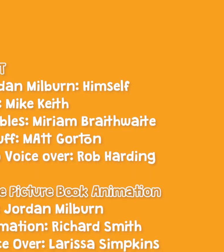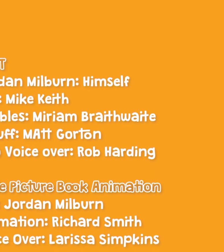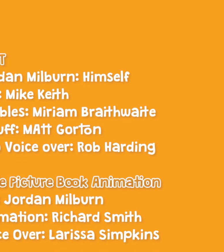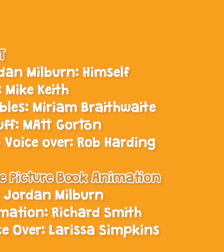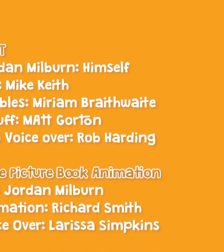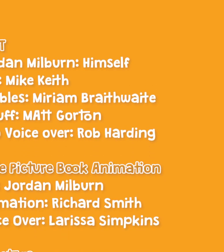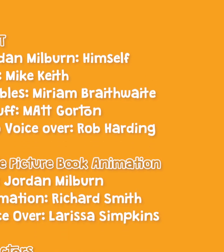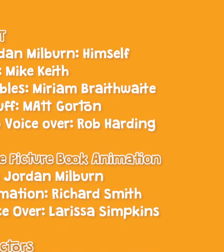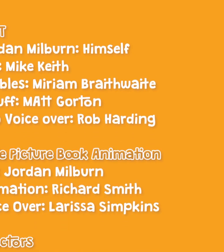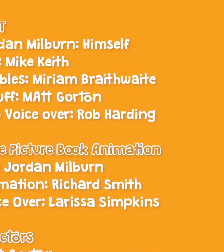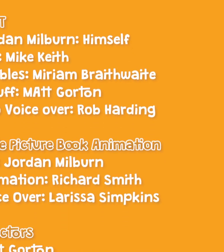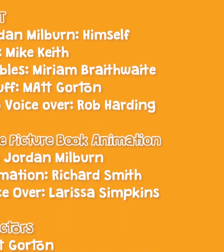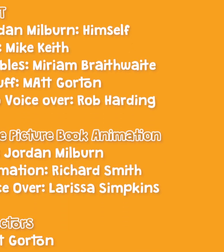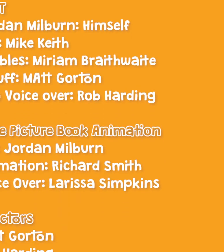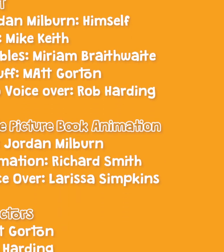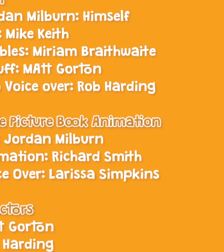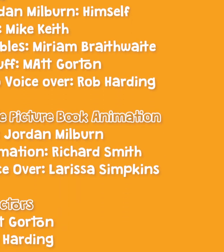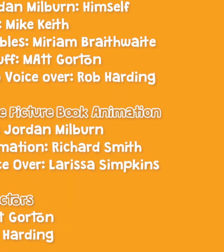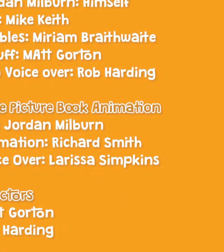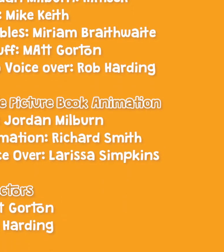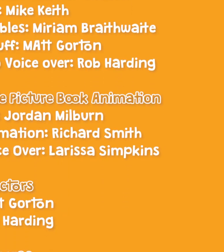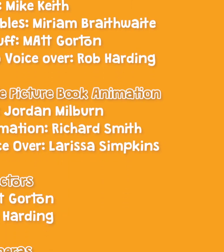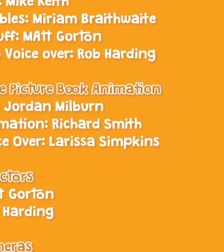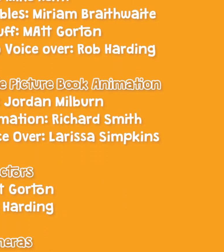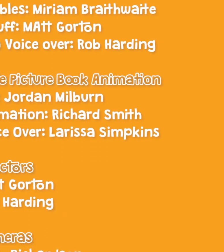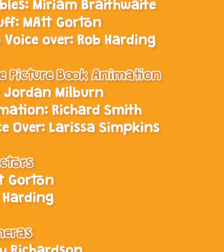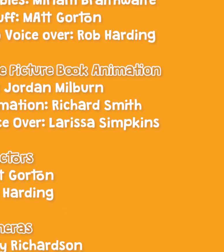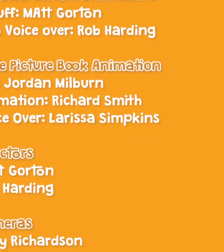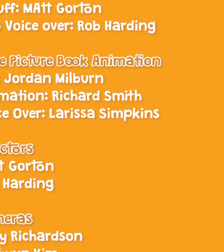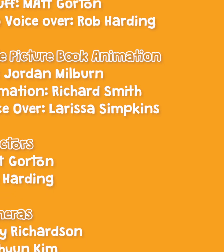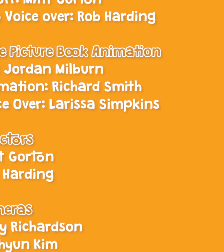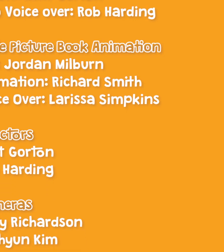I crown myself the QNO world champion, yeah!